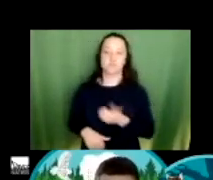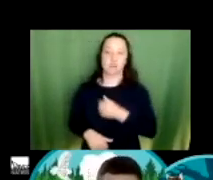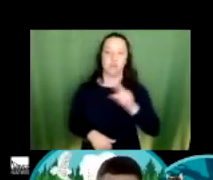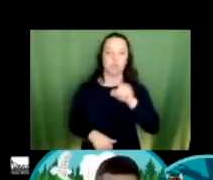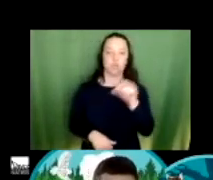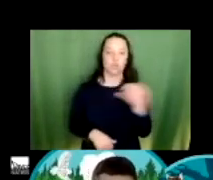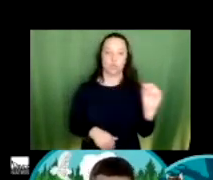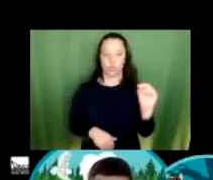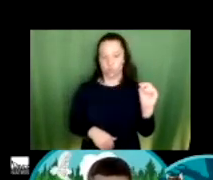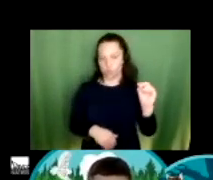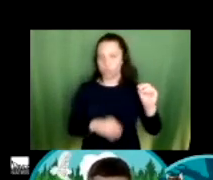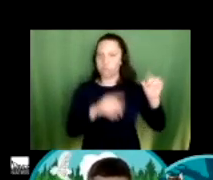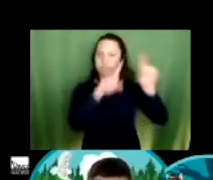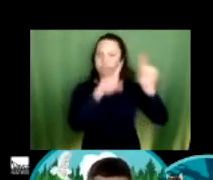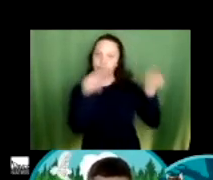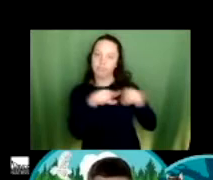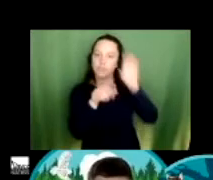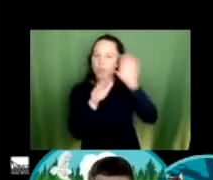Next slide please.